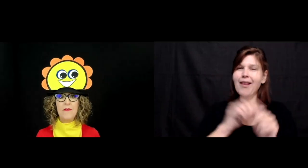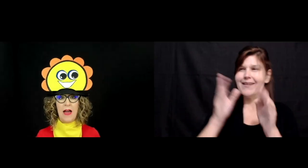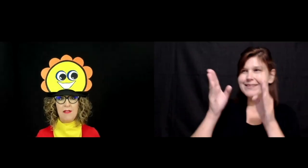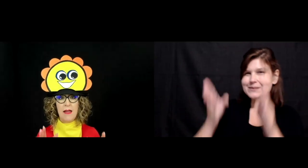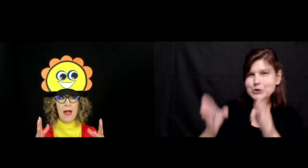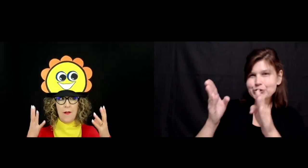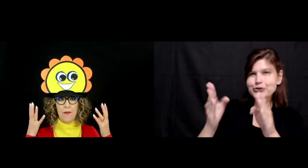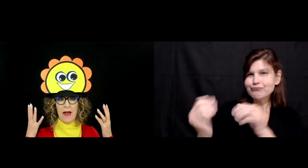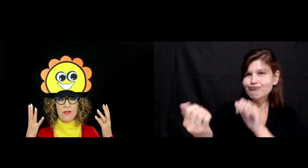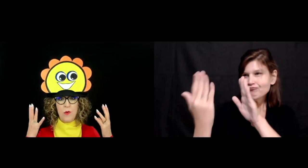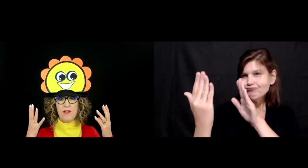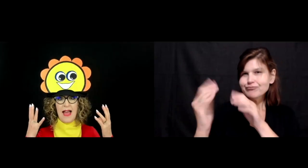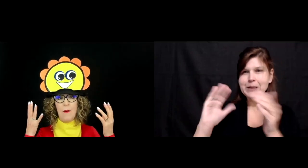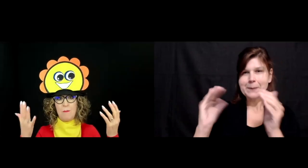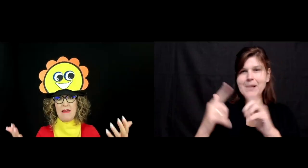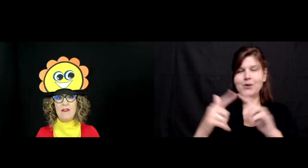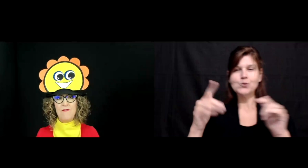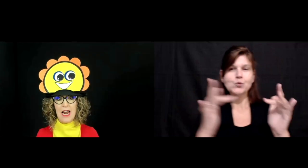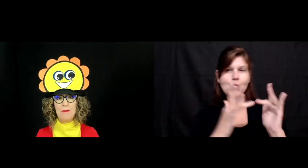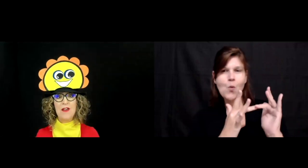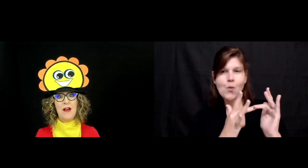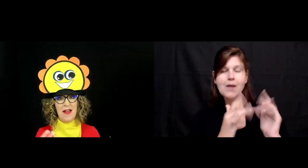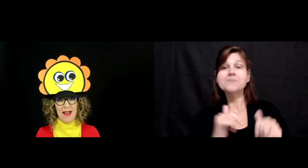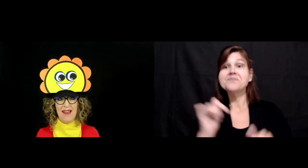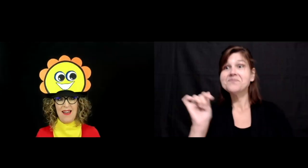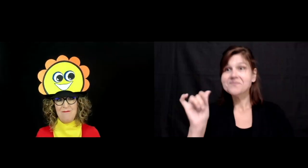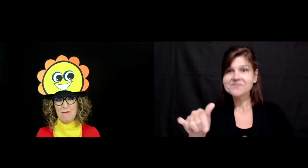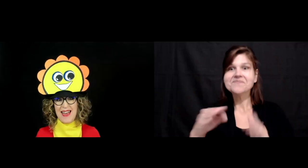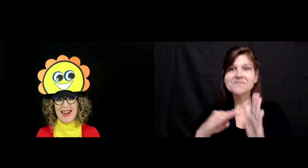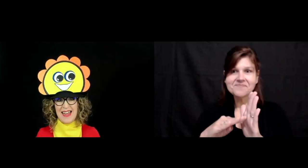But that was how it's been developed really